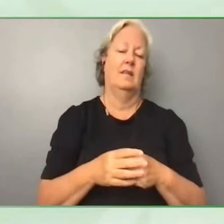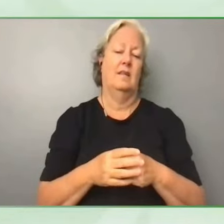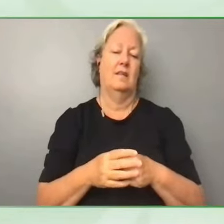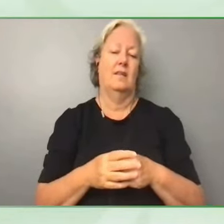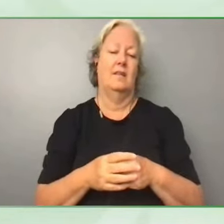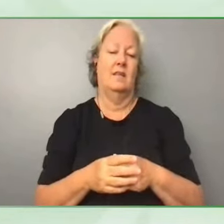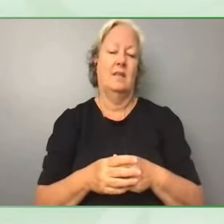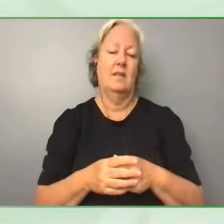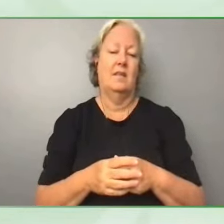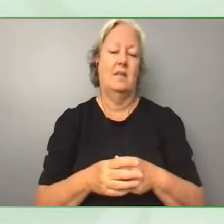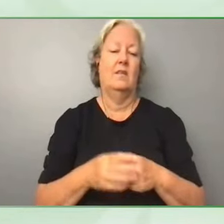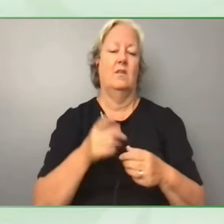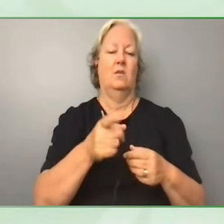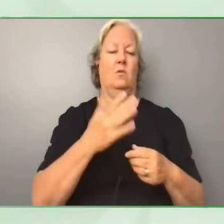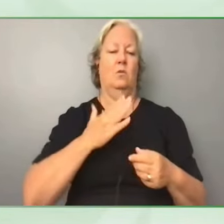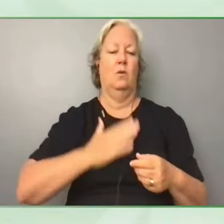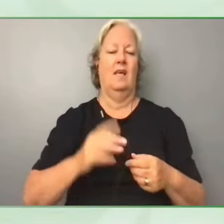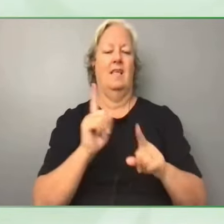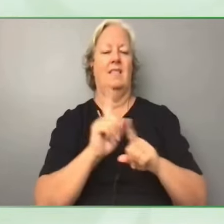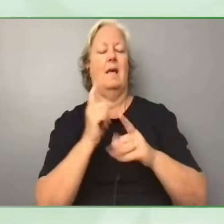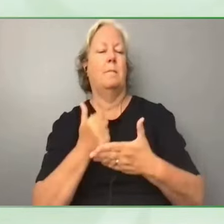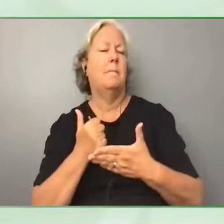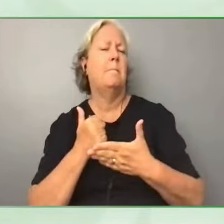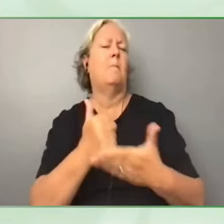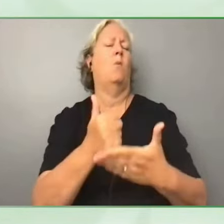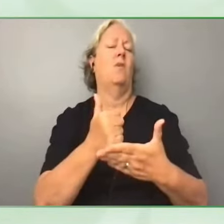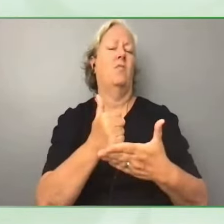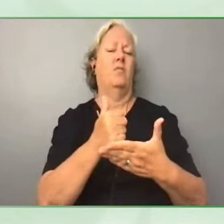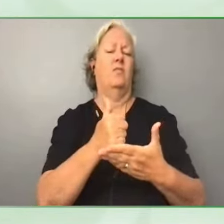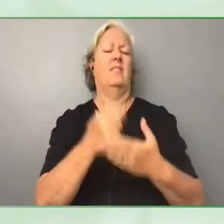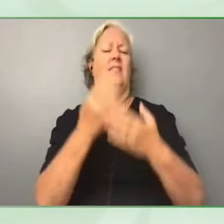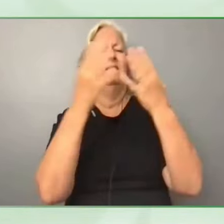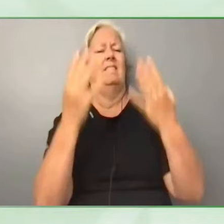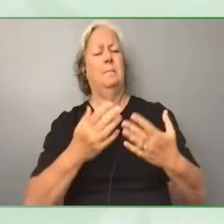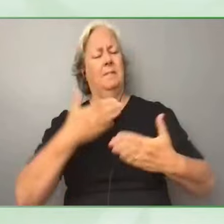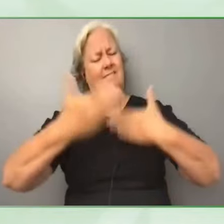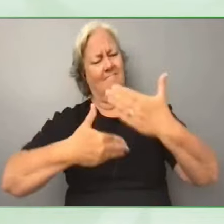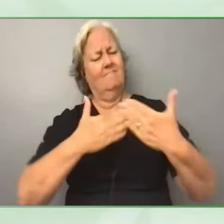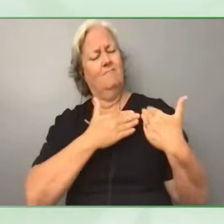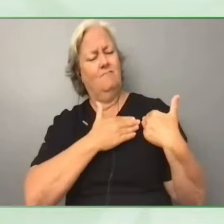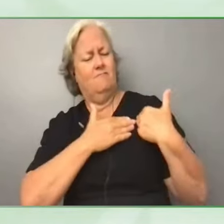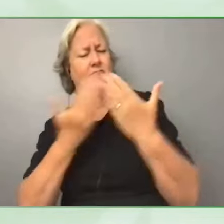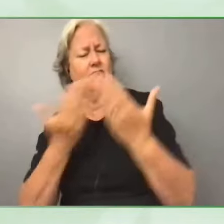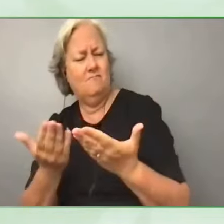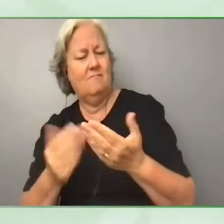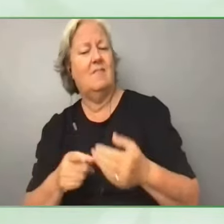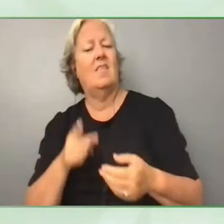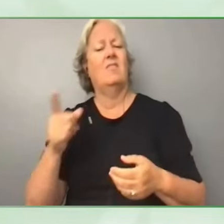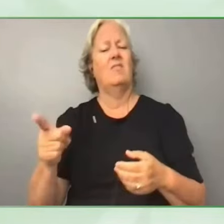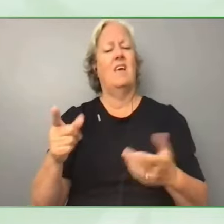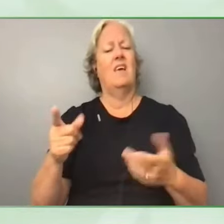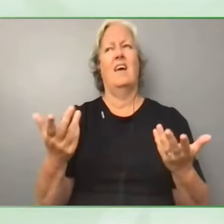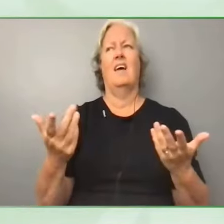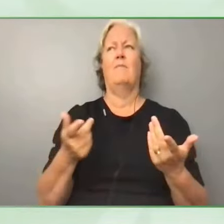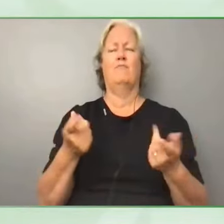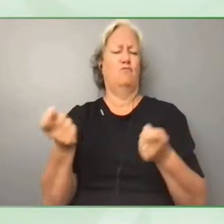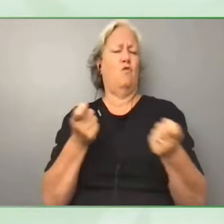system back to the people so that they can control the rent life and the rent support system.